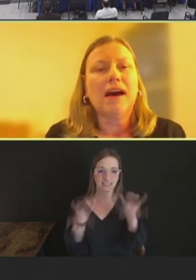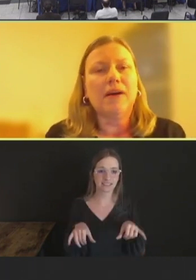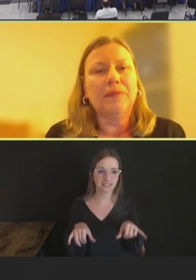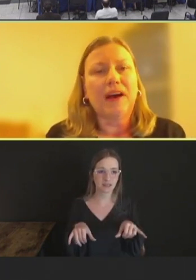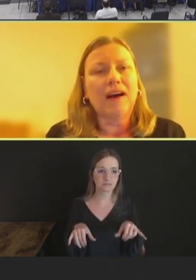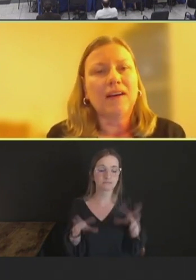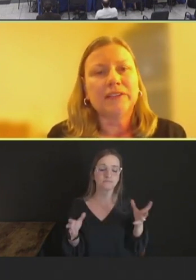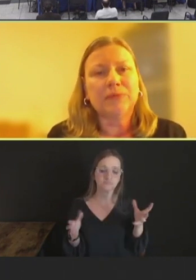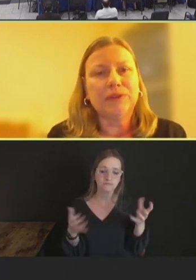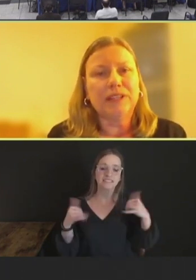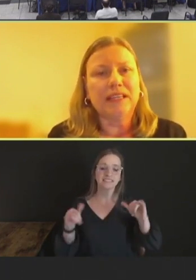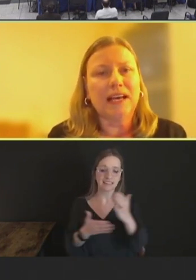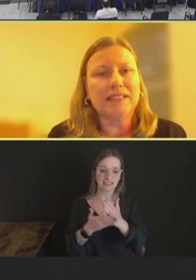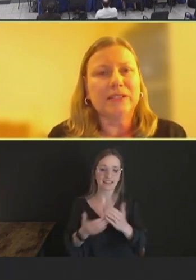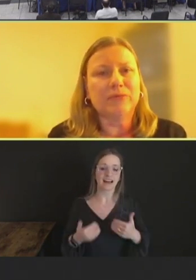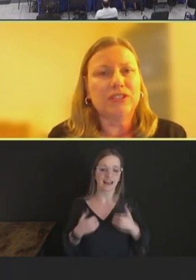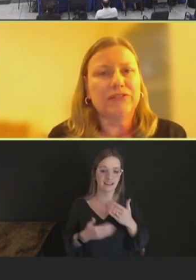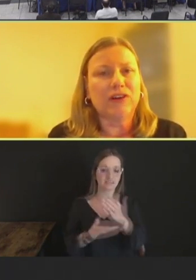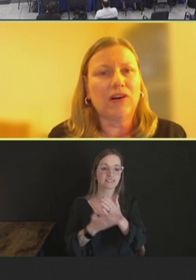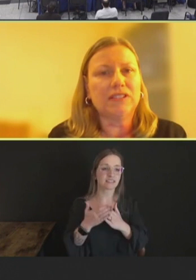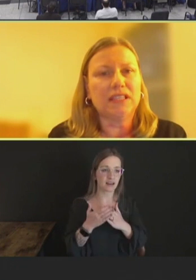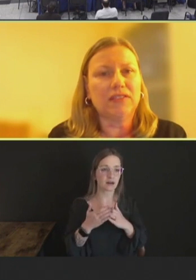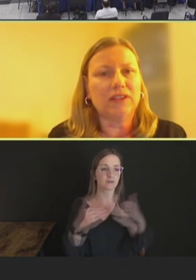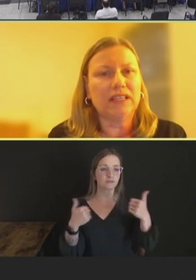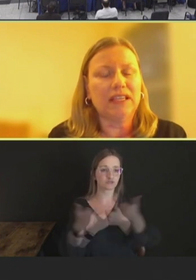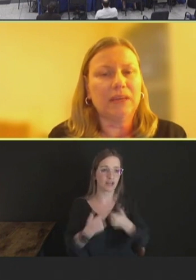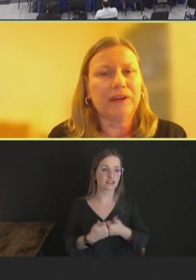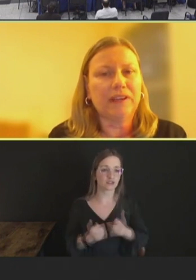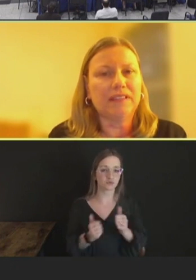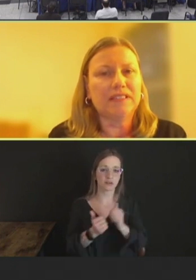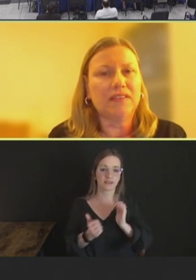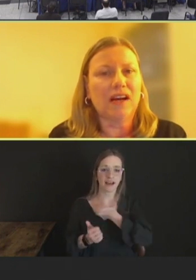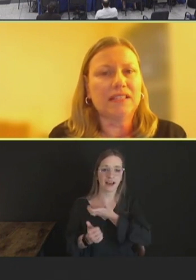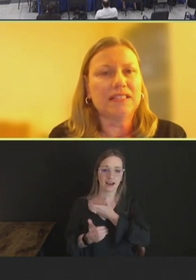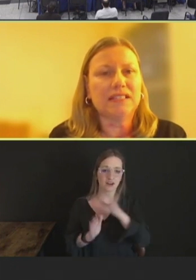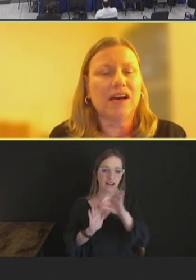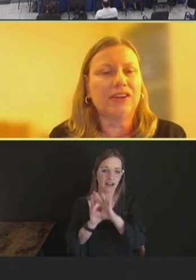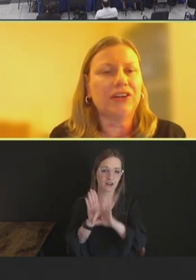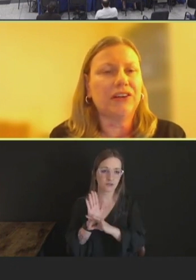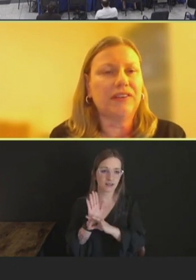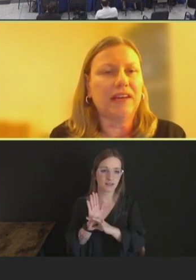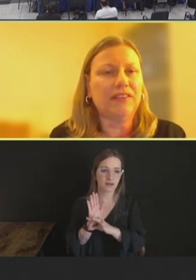And the algorithm really has some difficulty looking at pregnancy losses that occur around